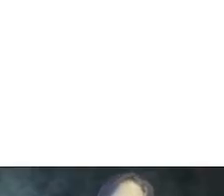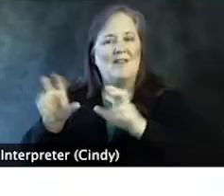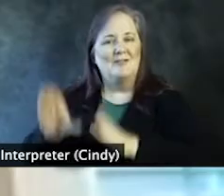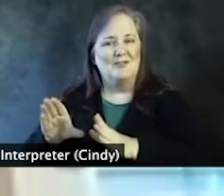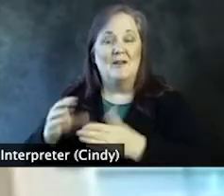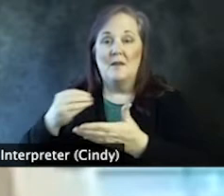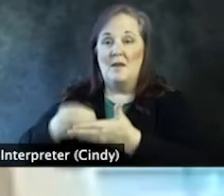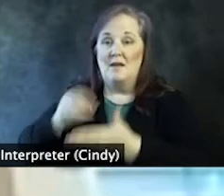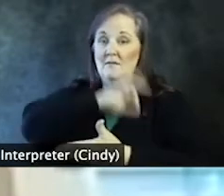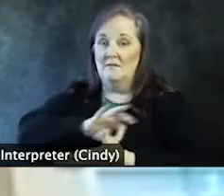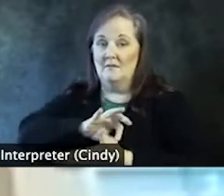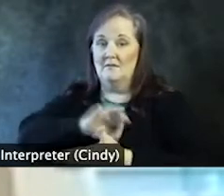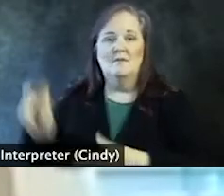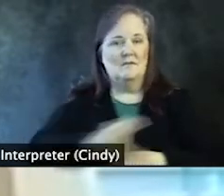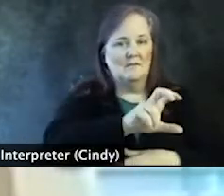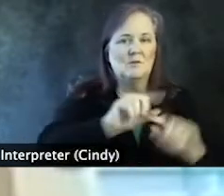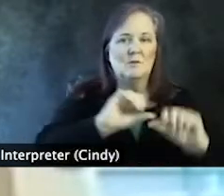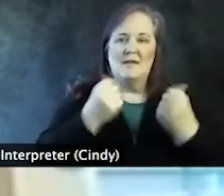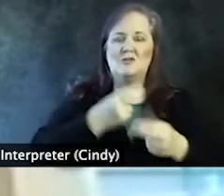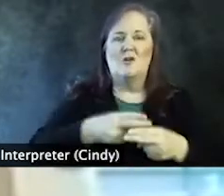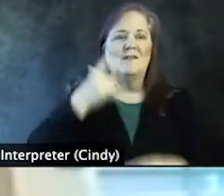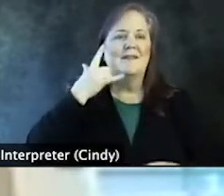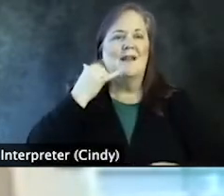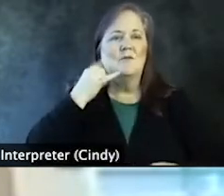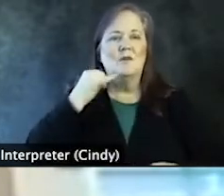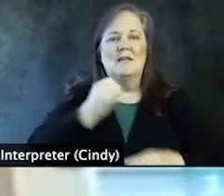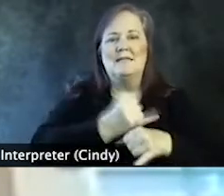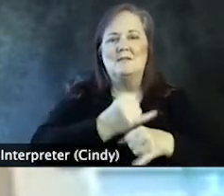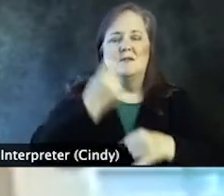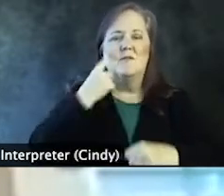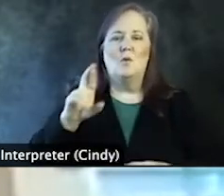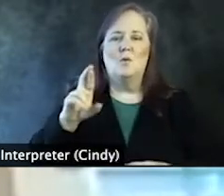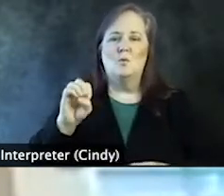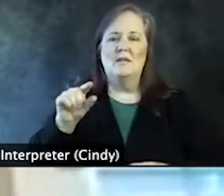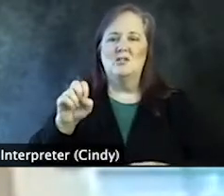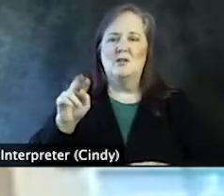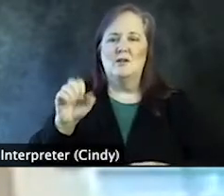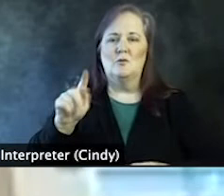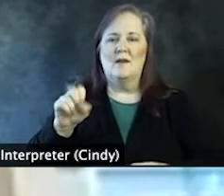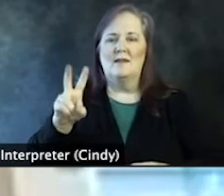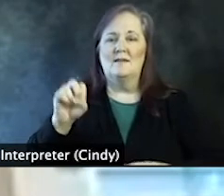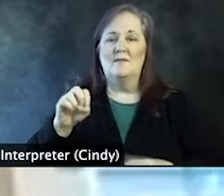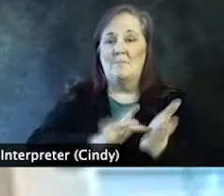Absolutely. So Proposition 14 would authorize the state to sell $5.5 billion in bonds